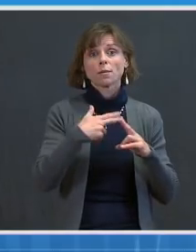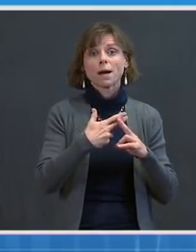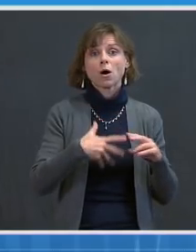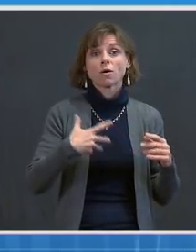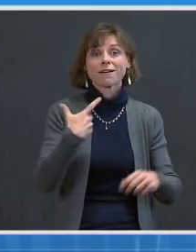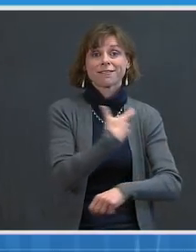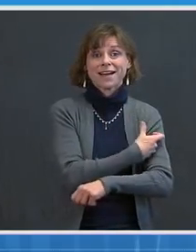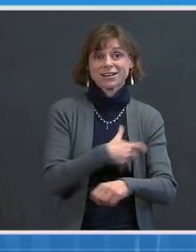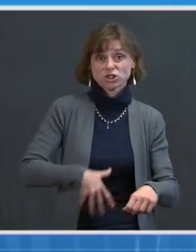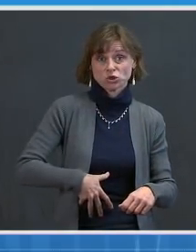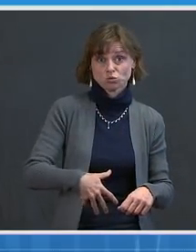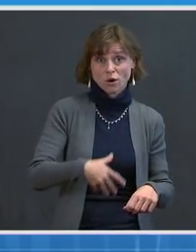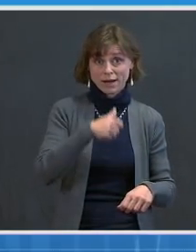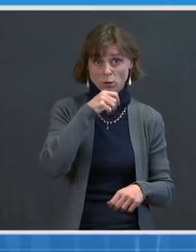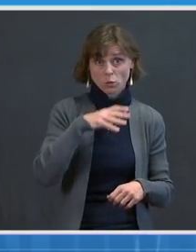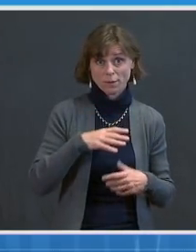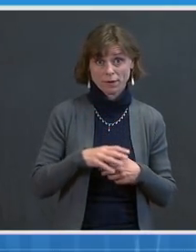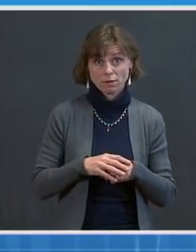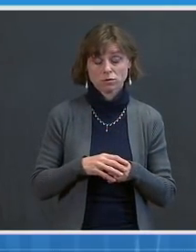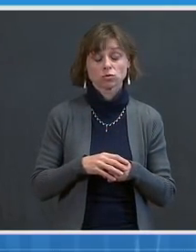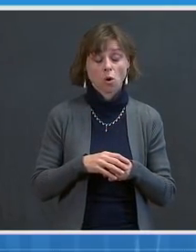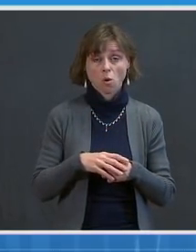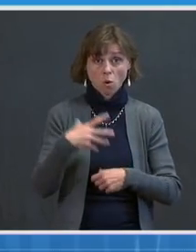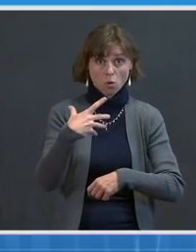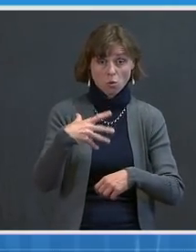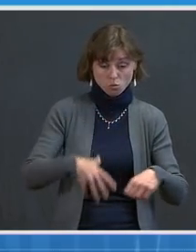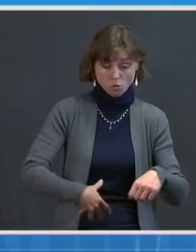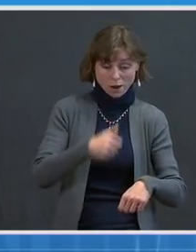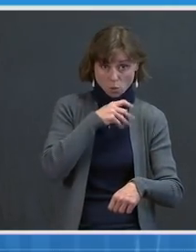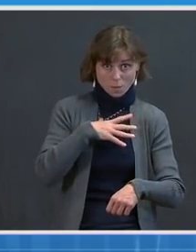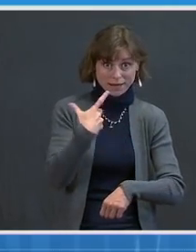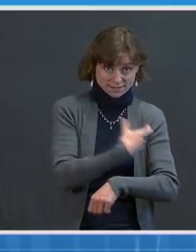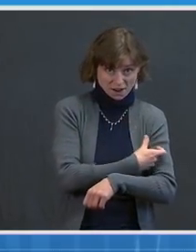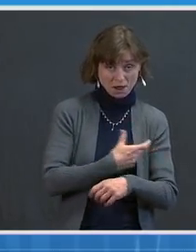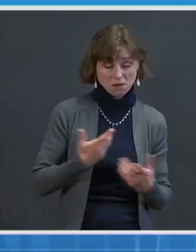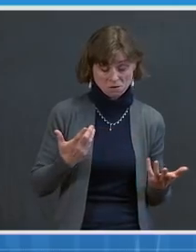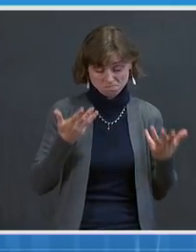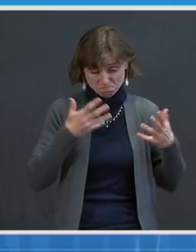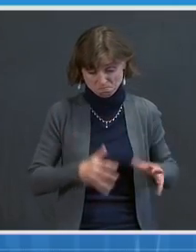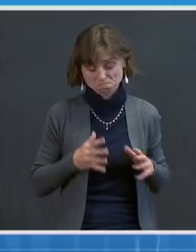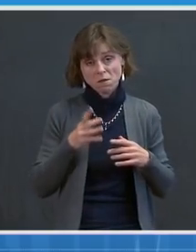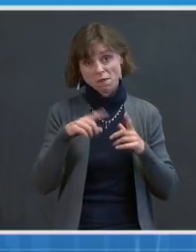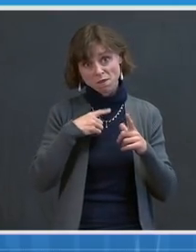Once the pregnant women are vaccinated, will the vaccination, by any chance,